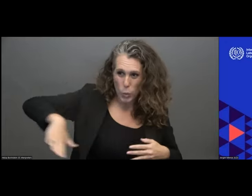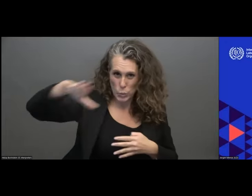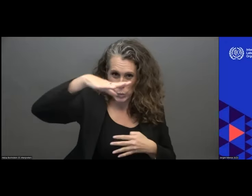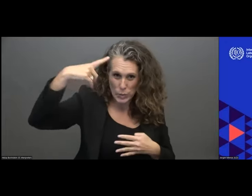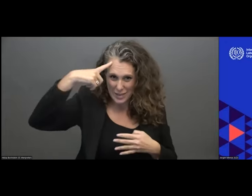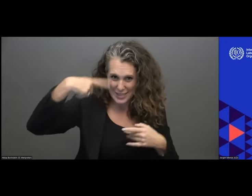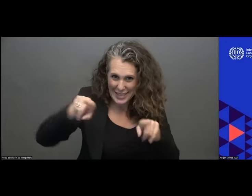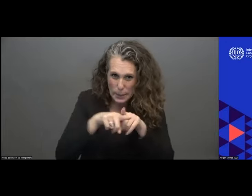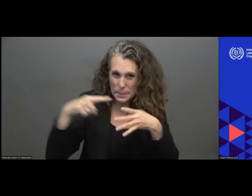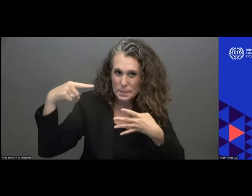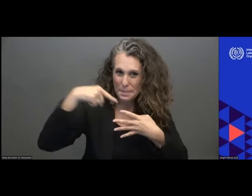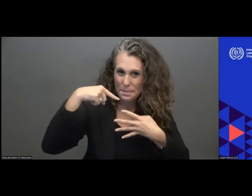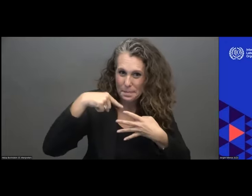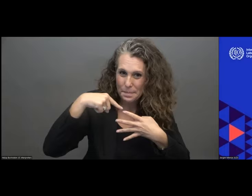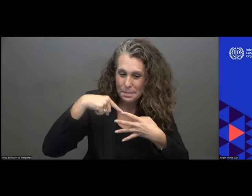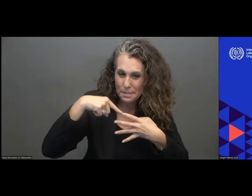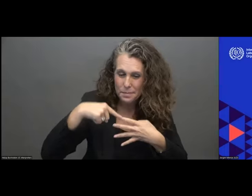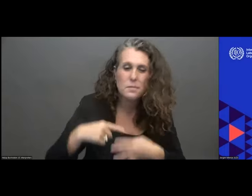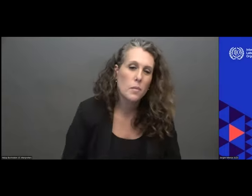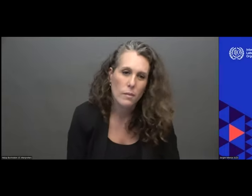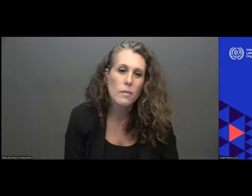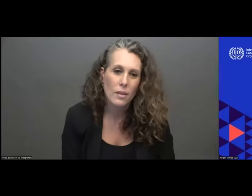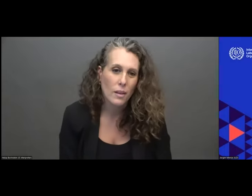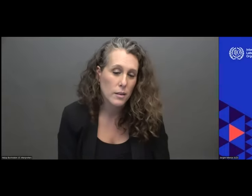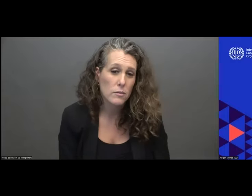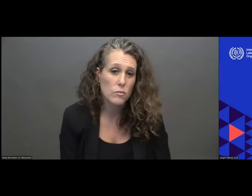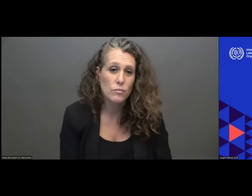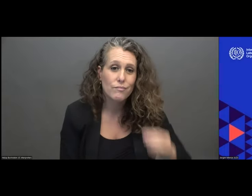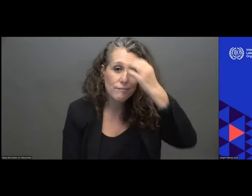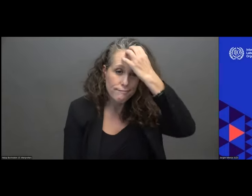16:02:48 as the as the main barrier. And, well, it makes sense, because if we would